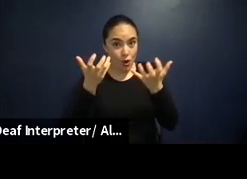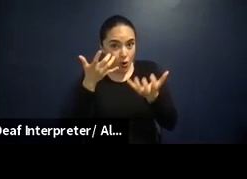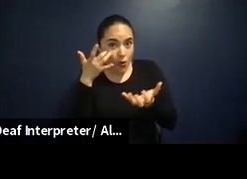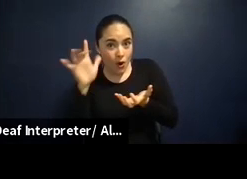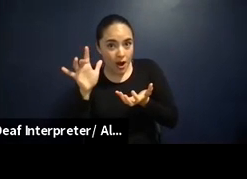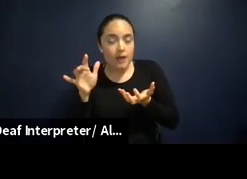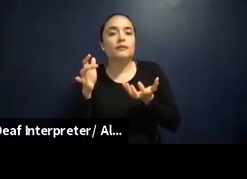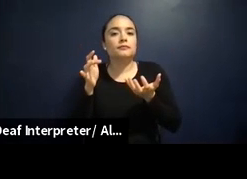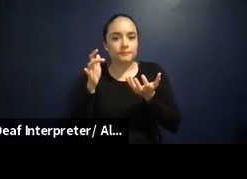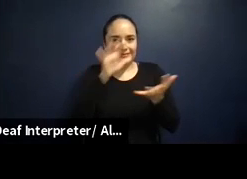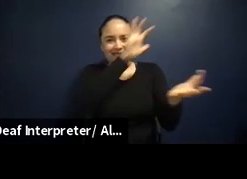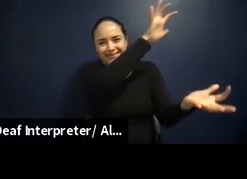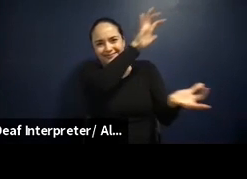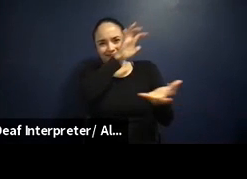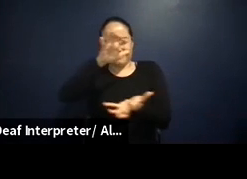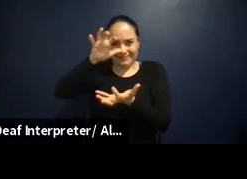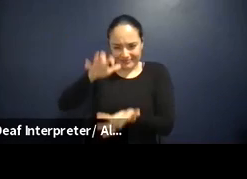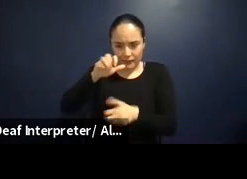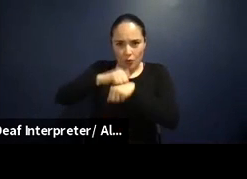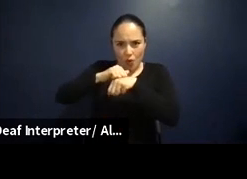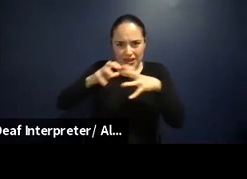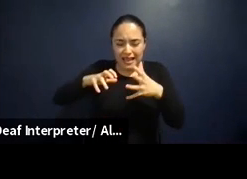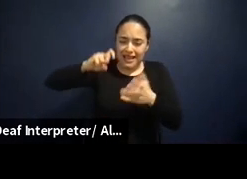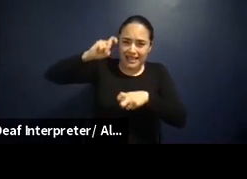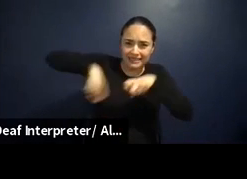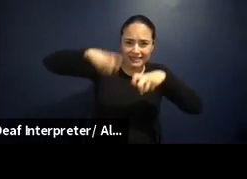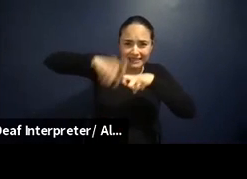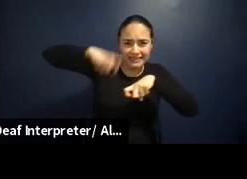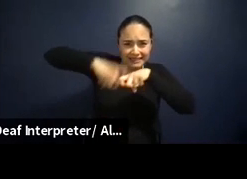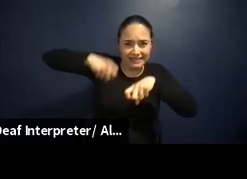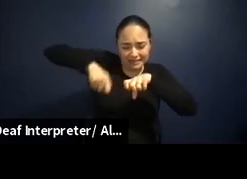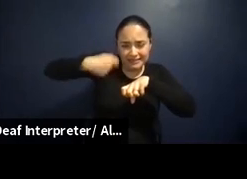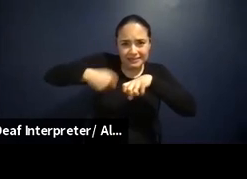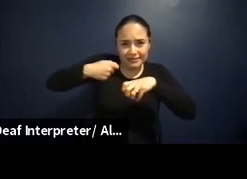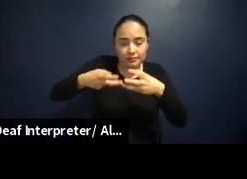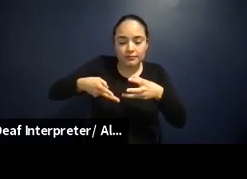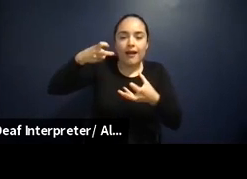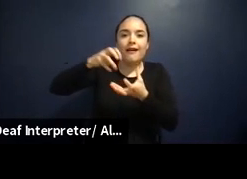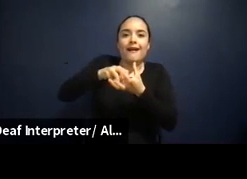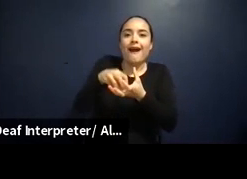specimen. [Sarah]: So on the slide that we can see on our screen, there's a green circle around this